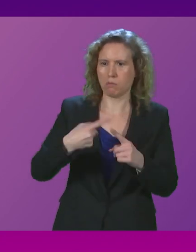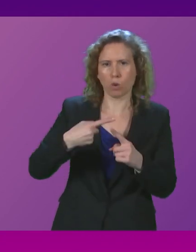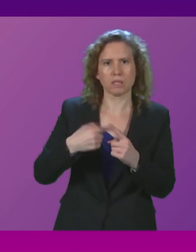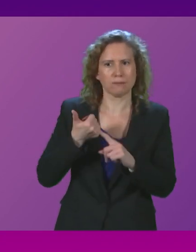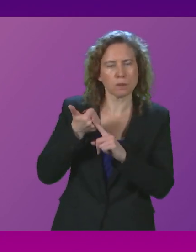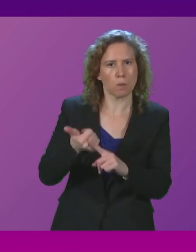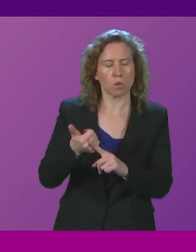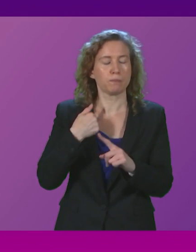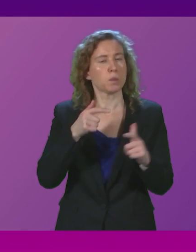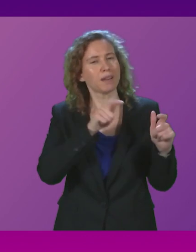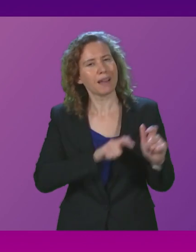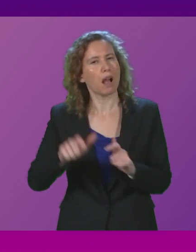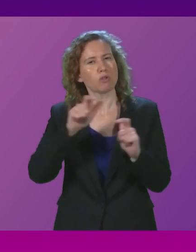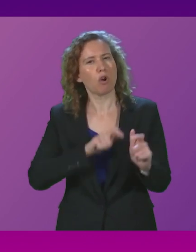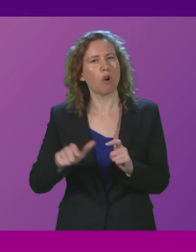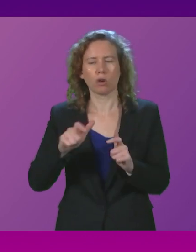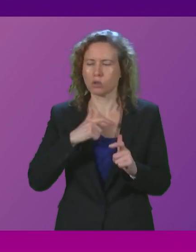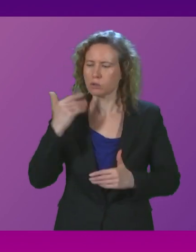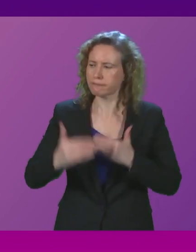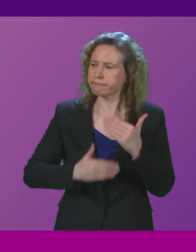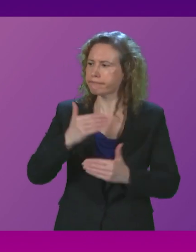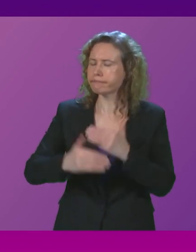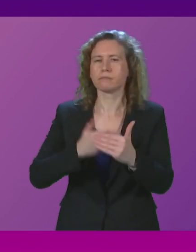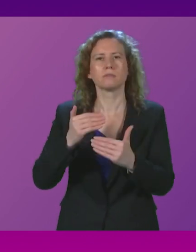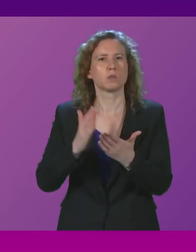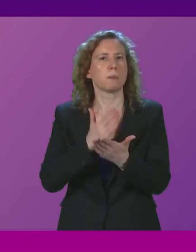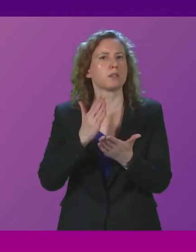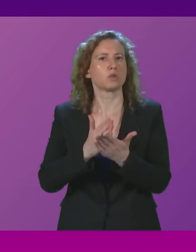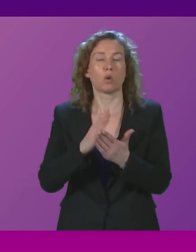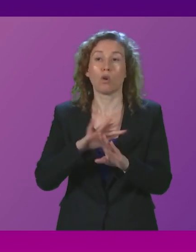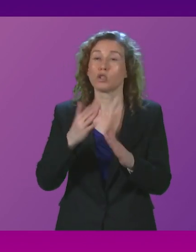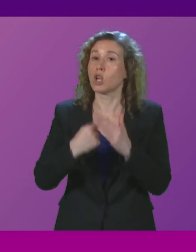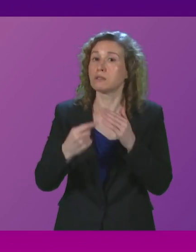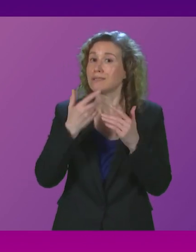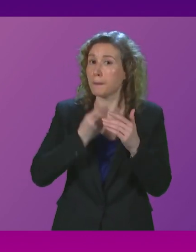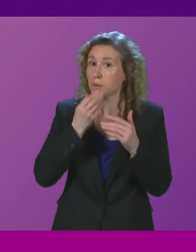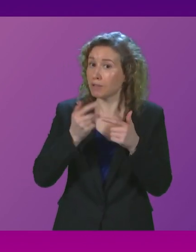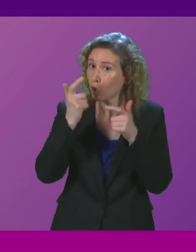We continue to take steps to ensure that not just temporary accommodation is available